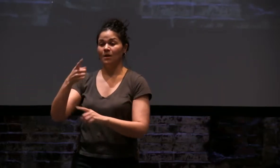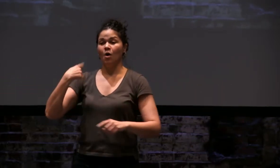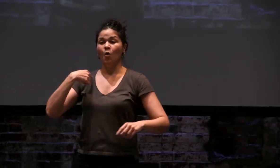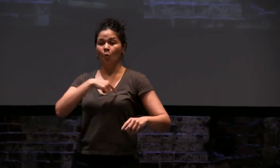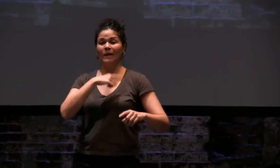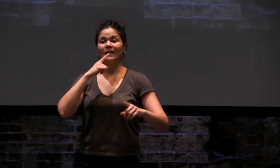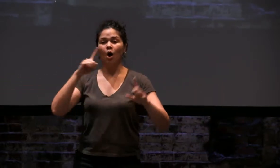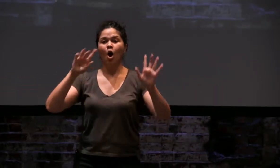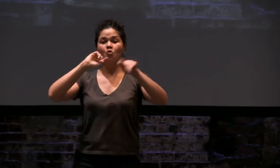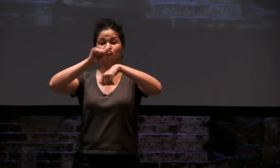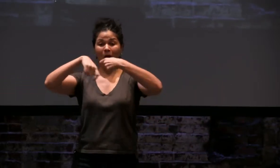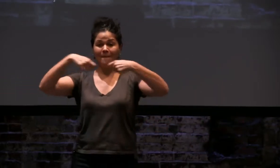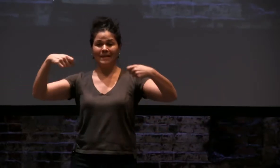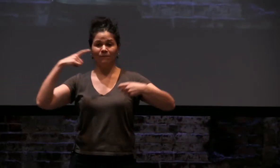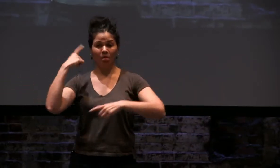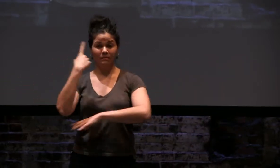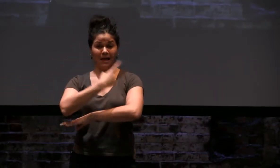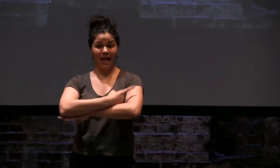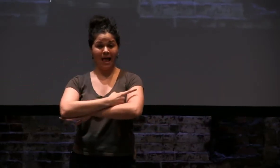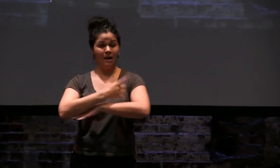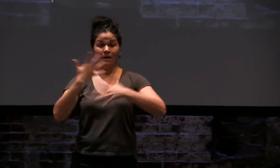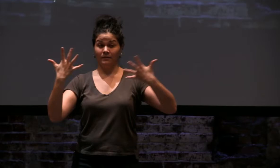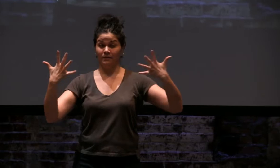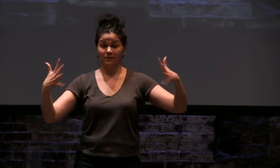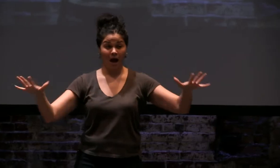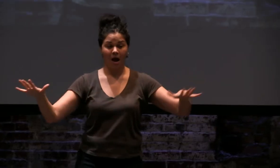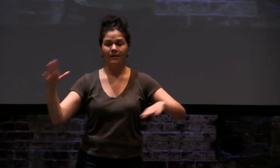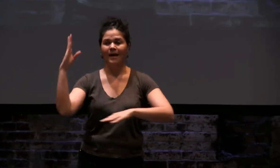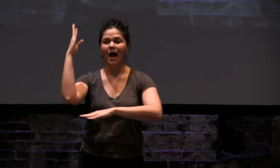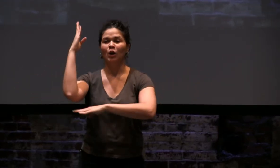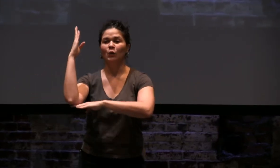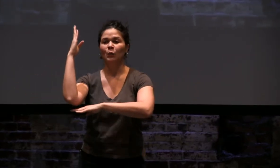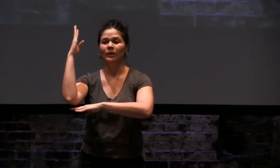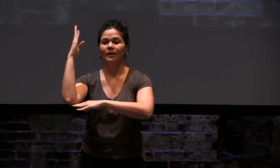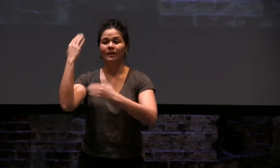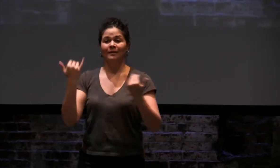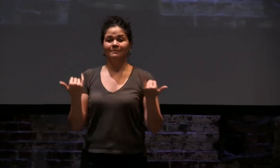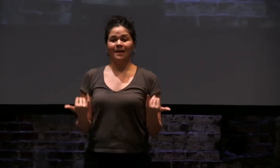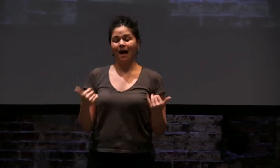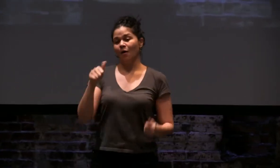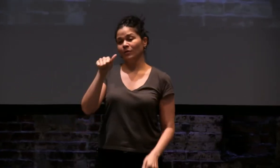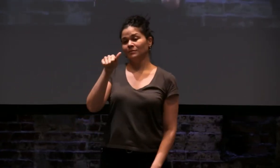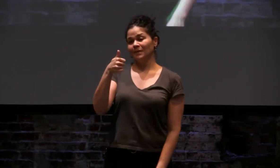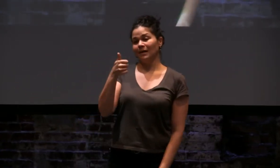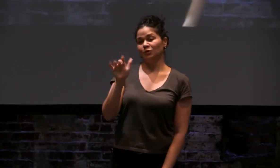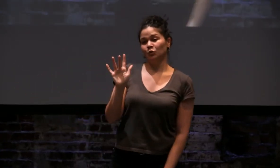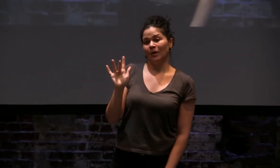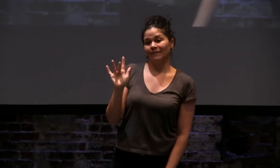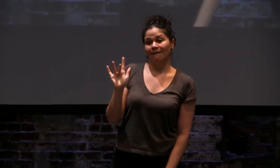A true 10 minutes. Then we're going to be wrapping up for the day at noon.